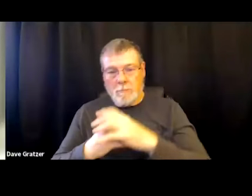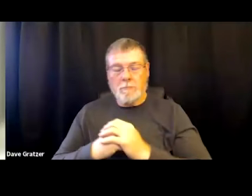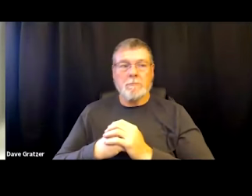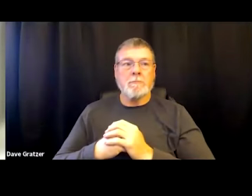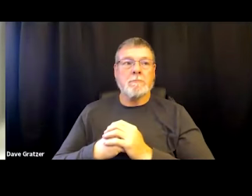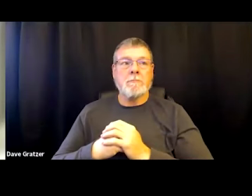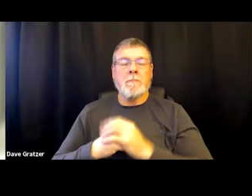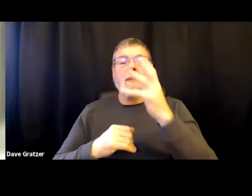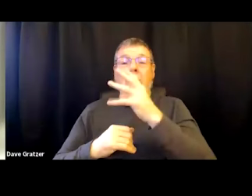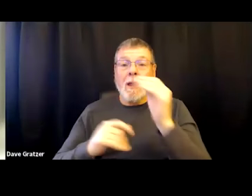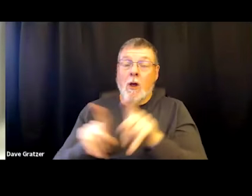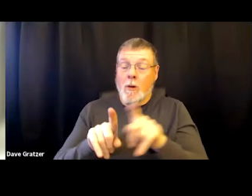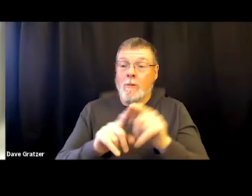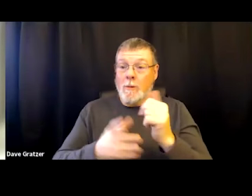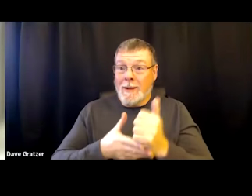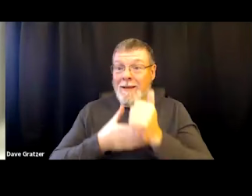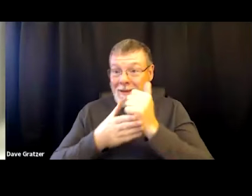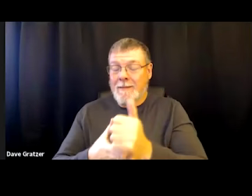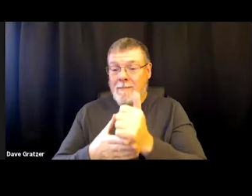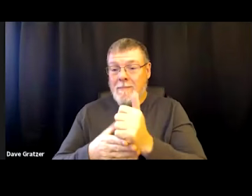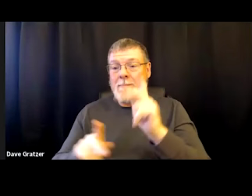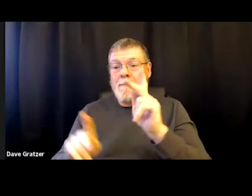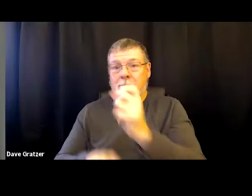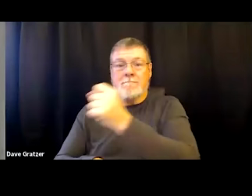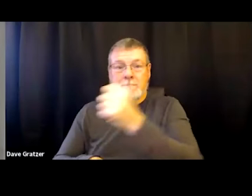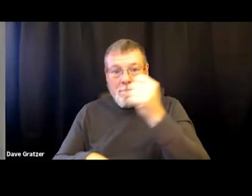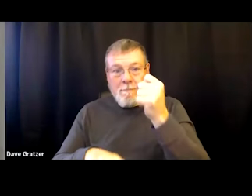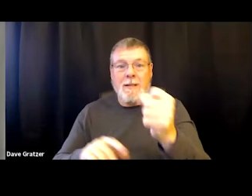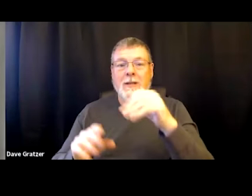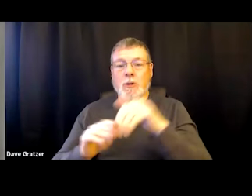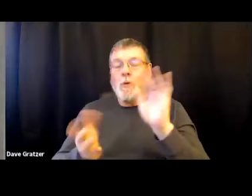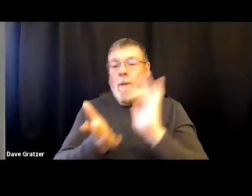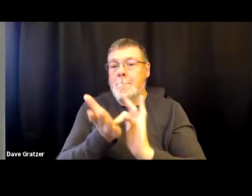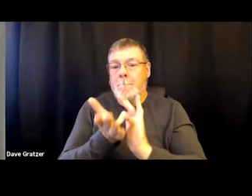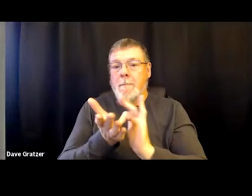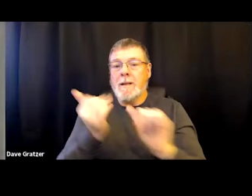and to help place people into medication assisted treatment as well.